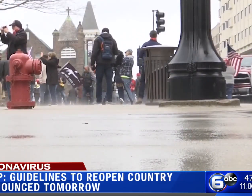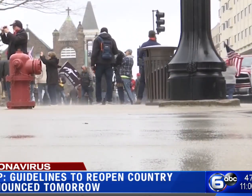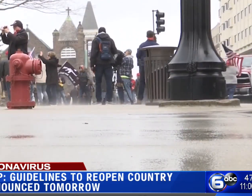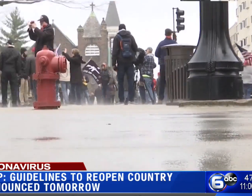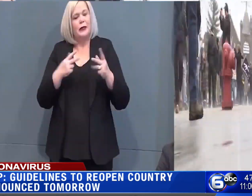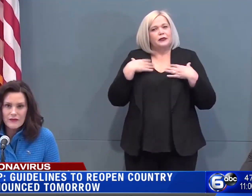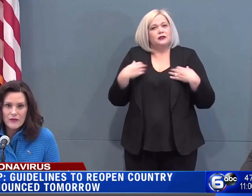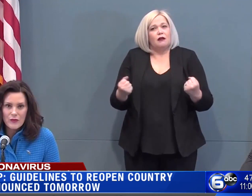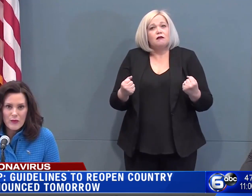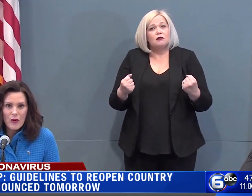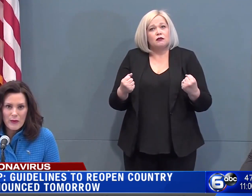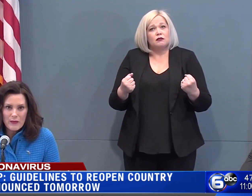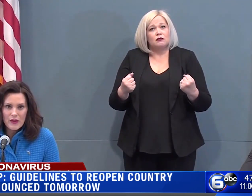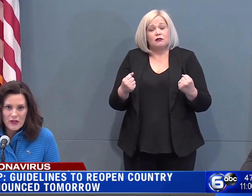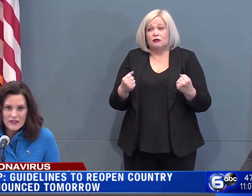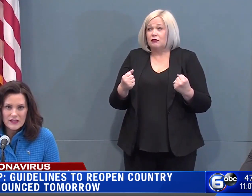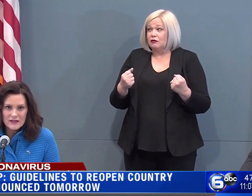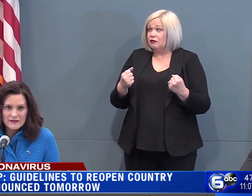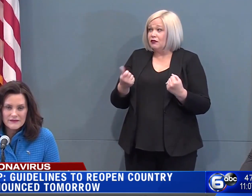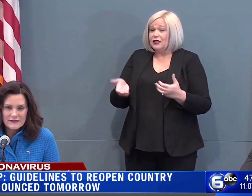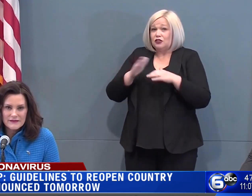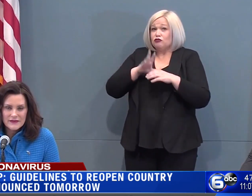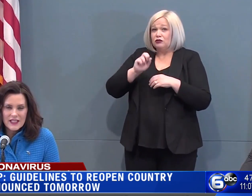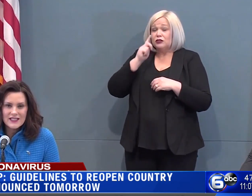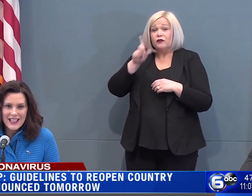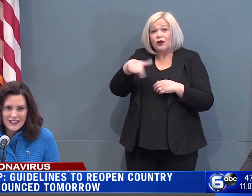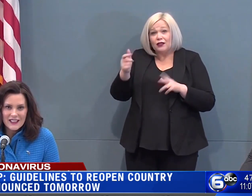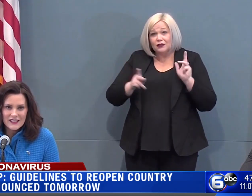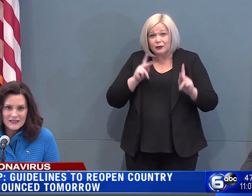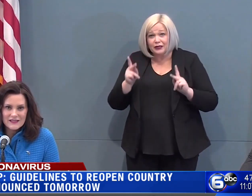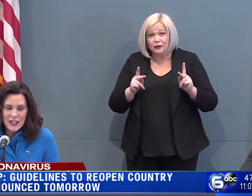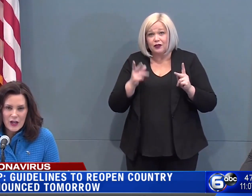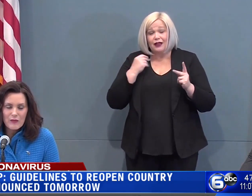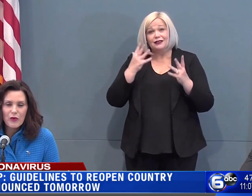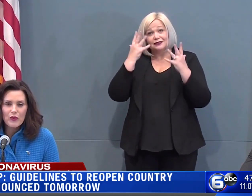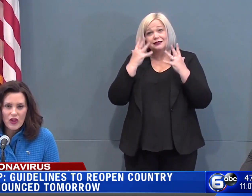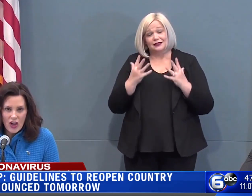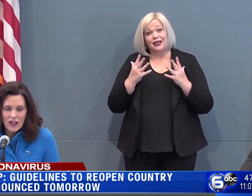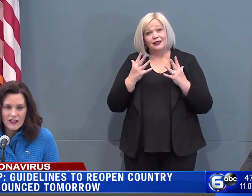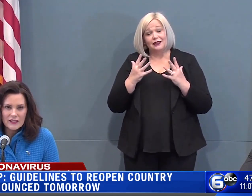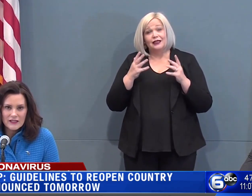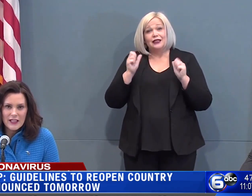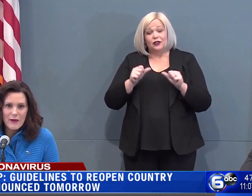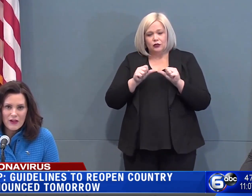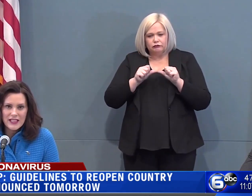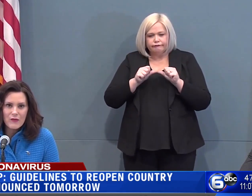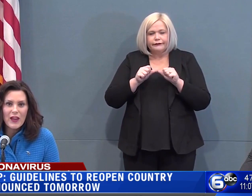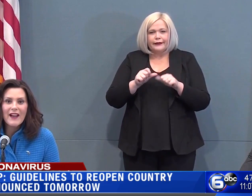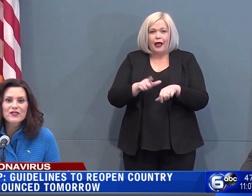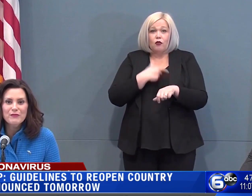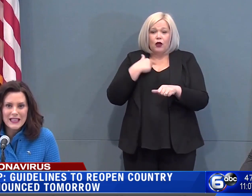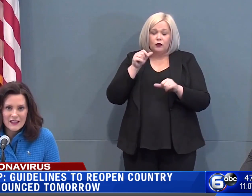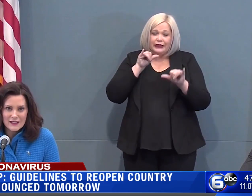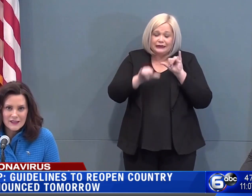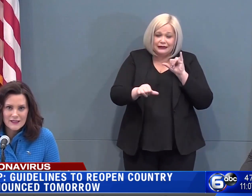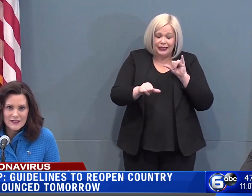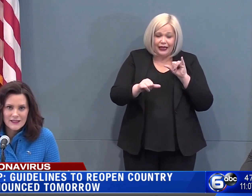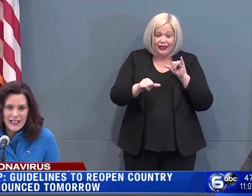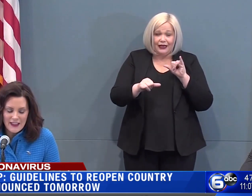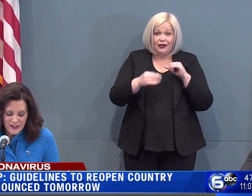EXECUTIVE ORDER.. GOV. GRETCHEN WHITMER, "THIS KIND OF ACTIVITY WILL PUT MORE PEOPLE AT RISK AND SADLY IT COULD PROLONG THE AMOUNT OF TIME WE HAVE TO BE IN THIS POSTURE." TAG OUT